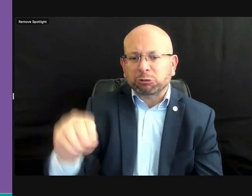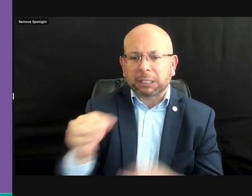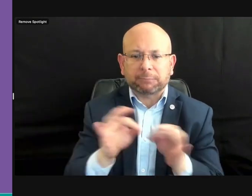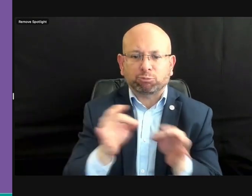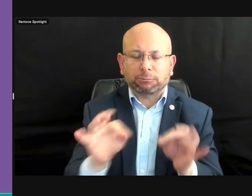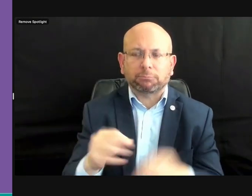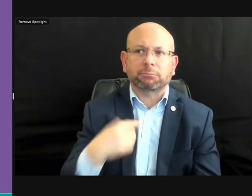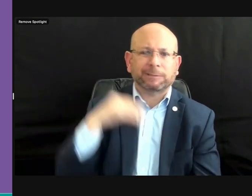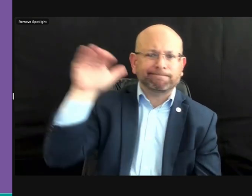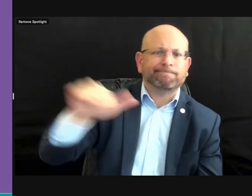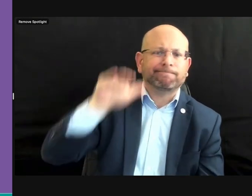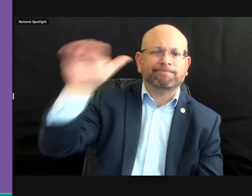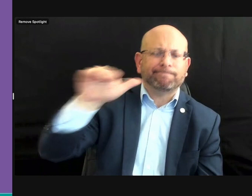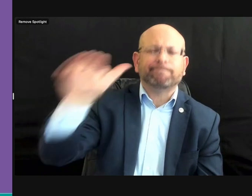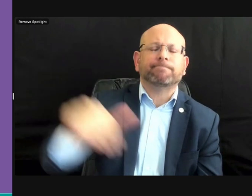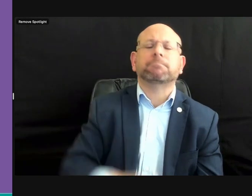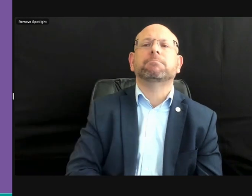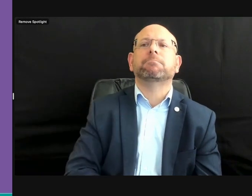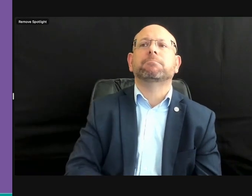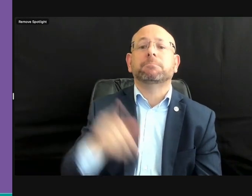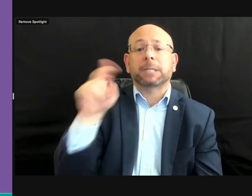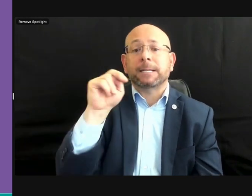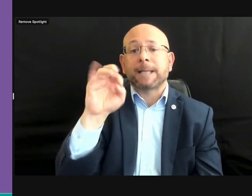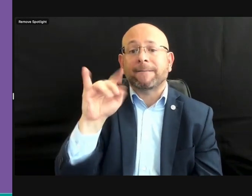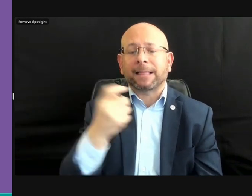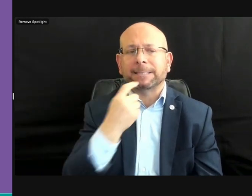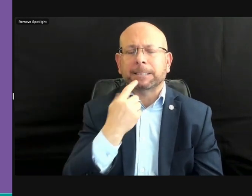Keep in mind, only about 10% of the content streamed was captioned.